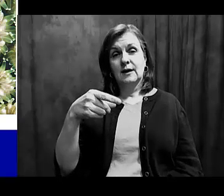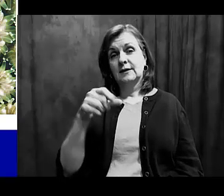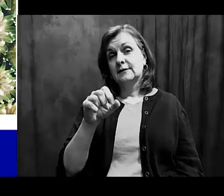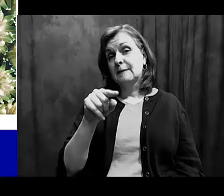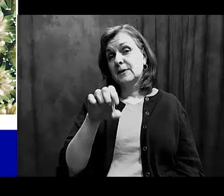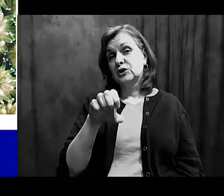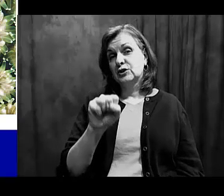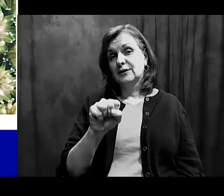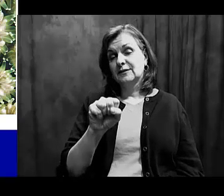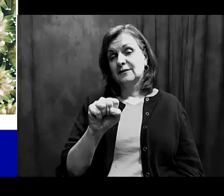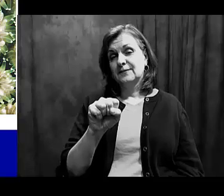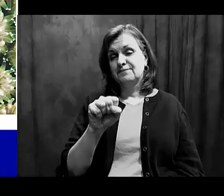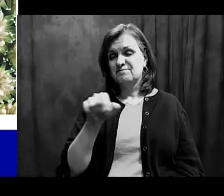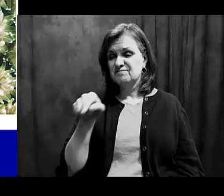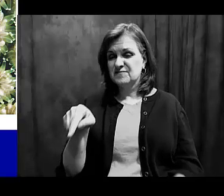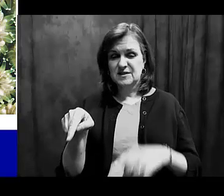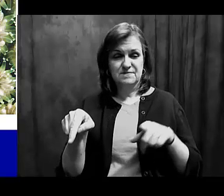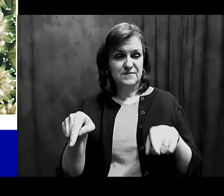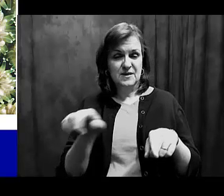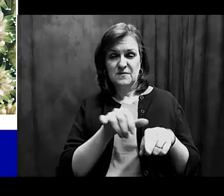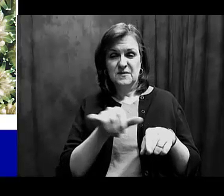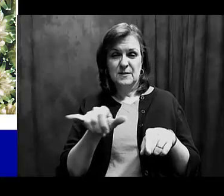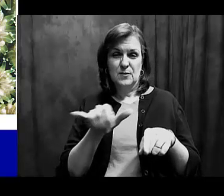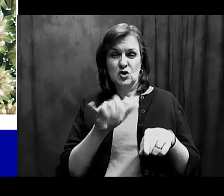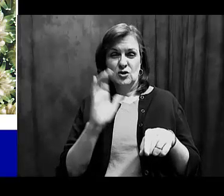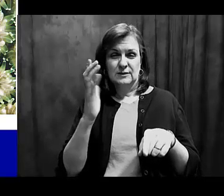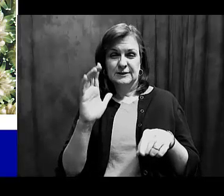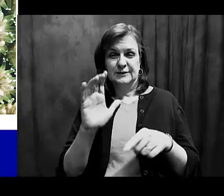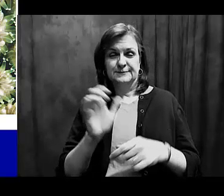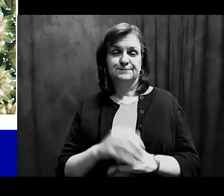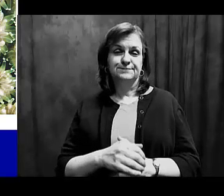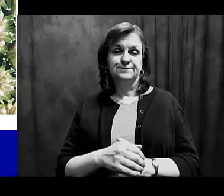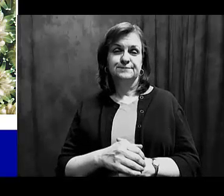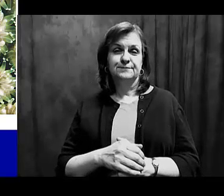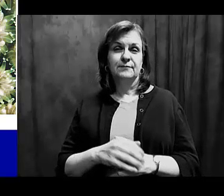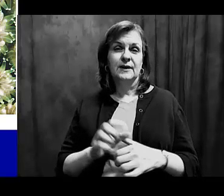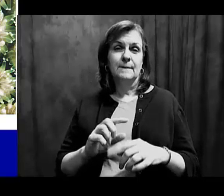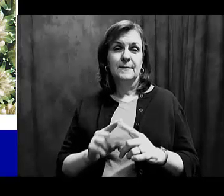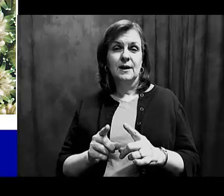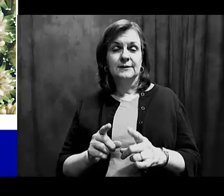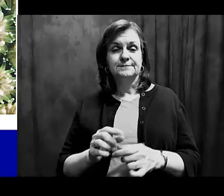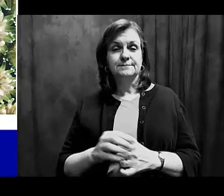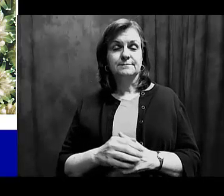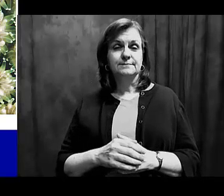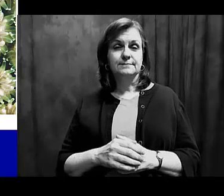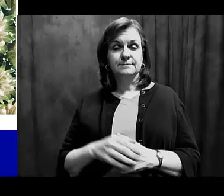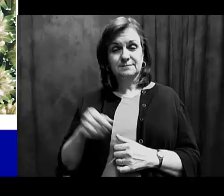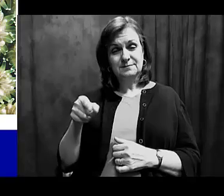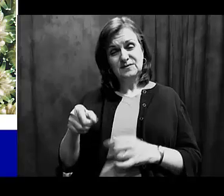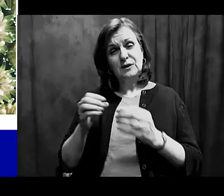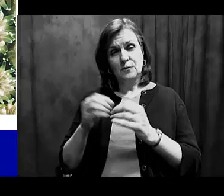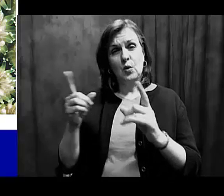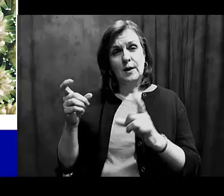watched our video on sponges these will look kind of similar to you in that regard